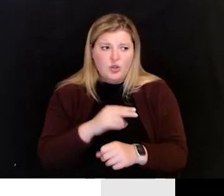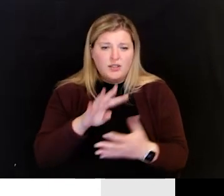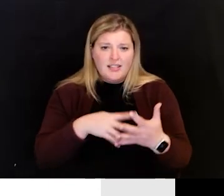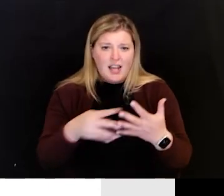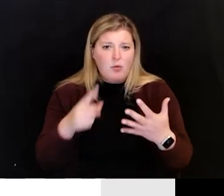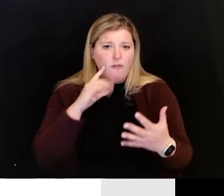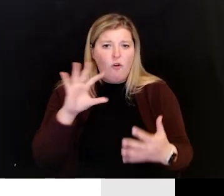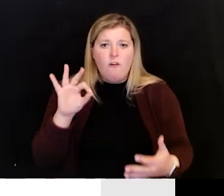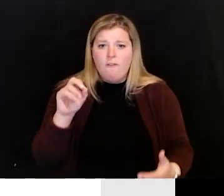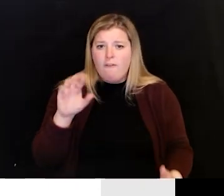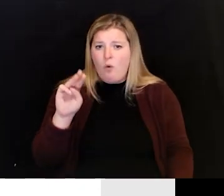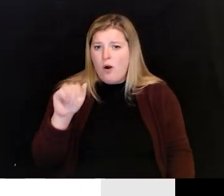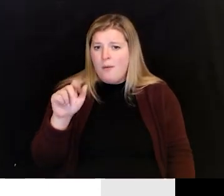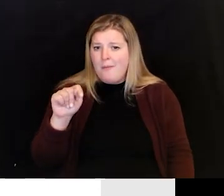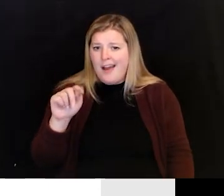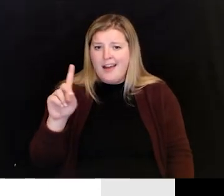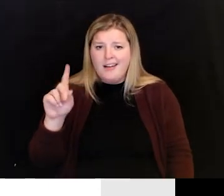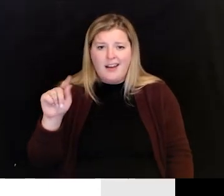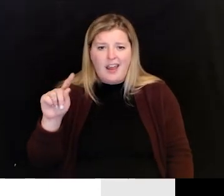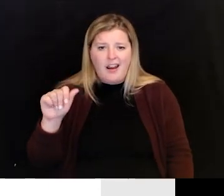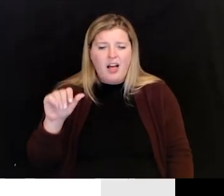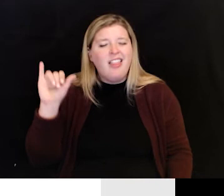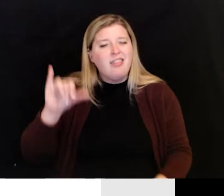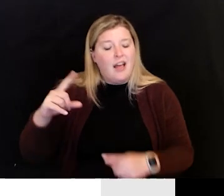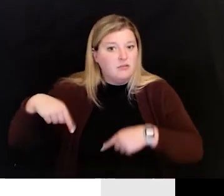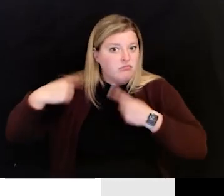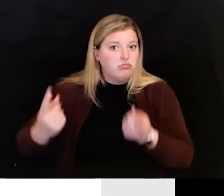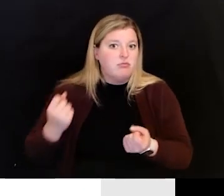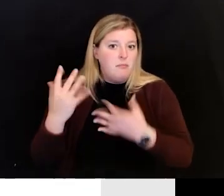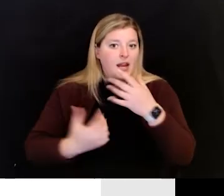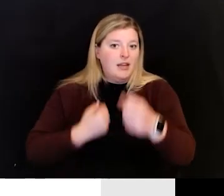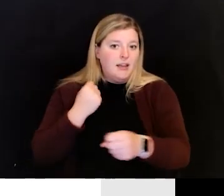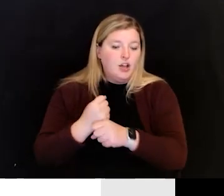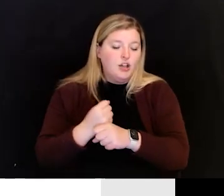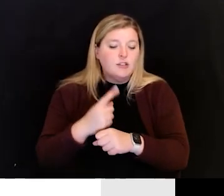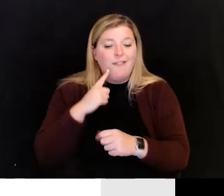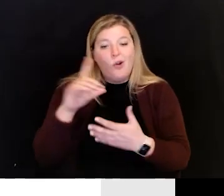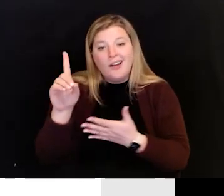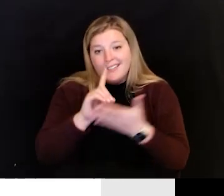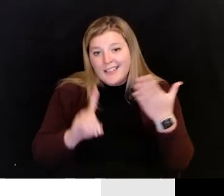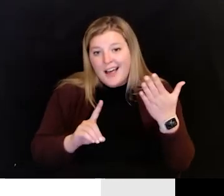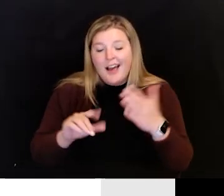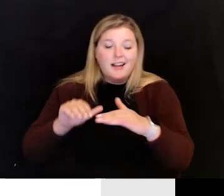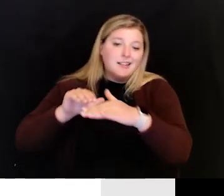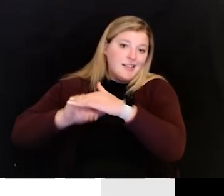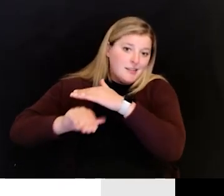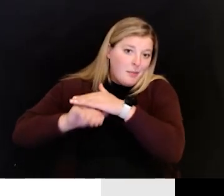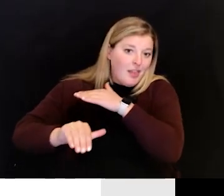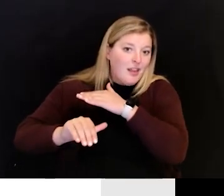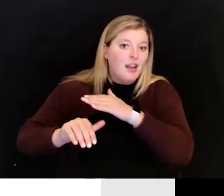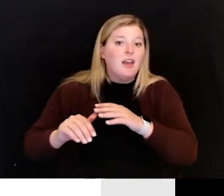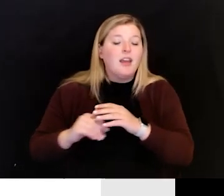I mean, that's been posted for years now in design and accessibility blogs and so forth.